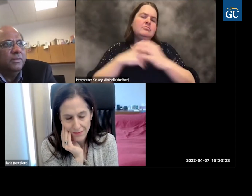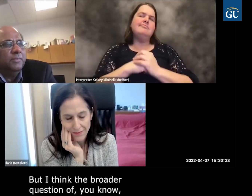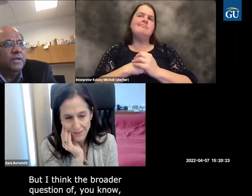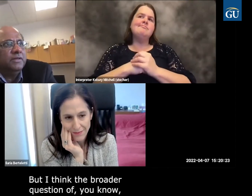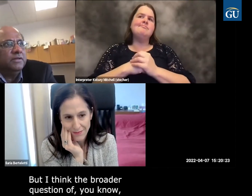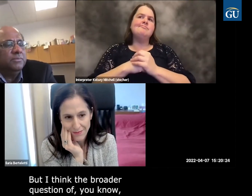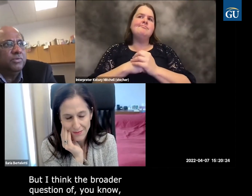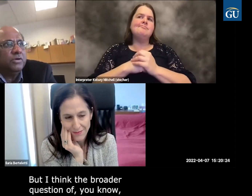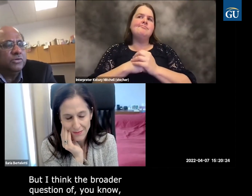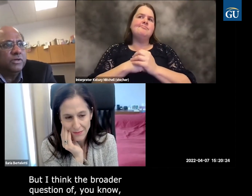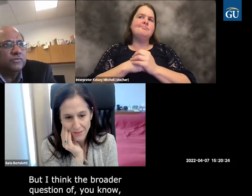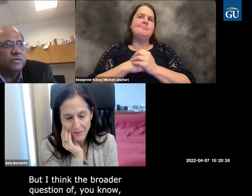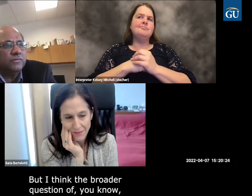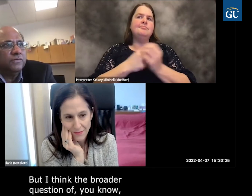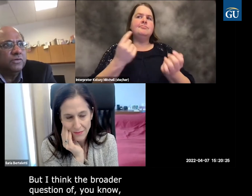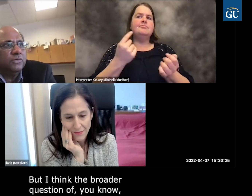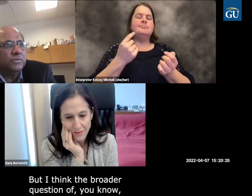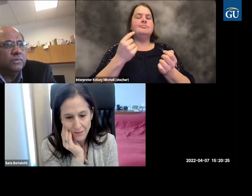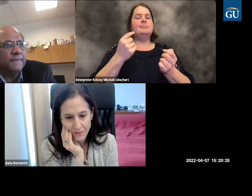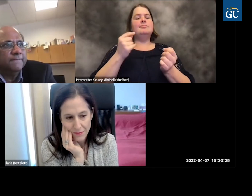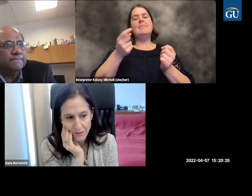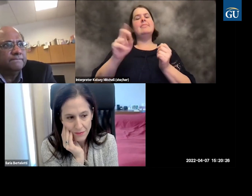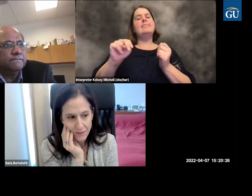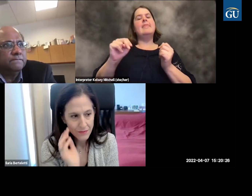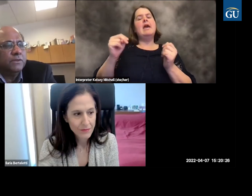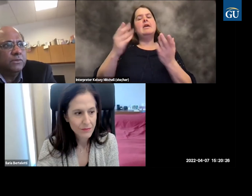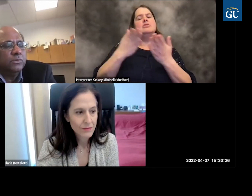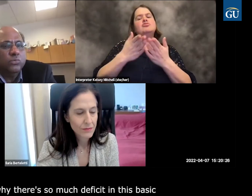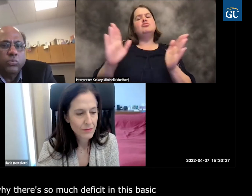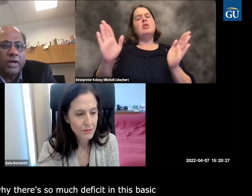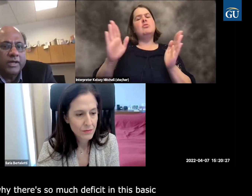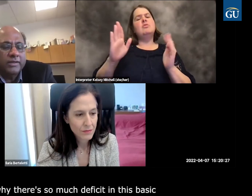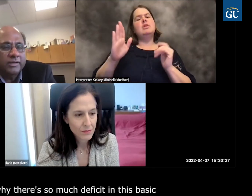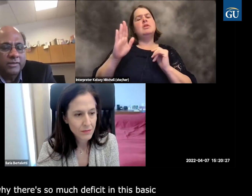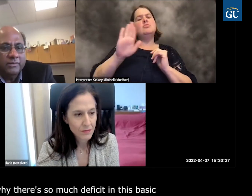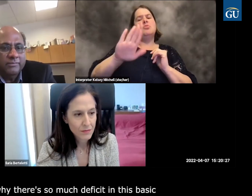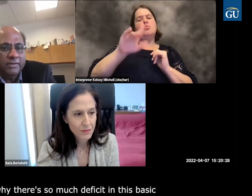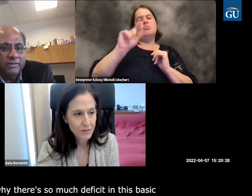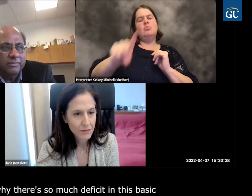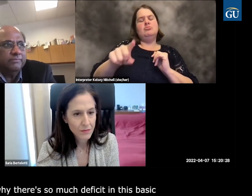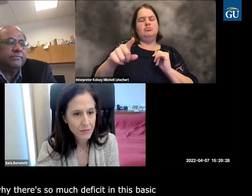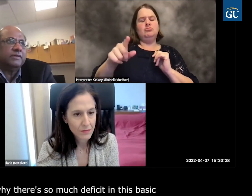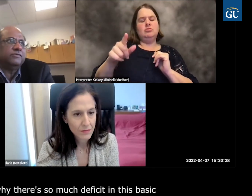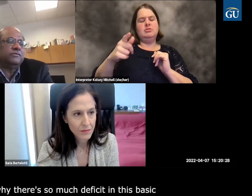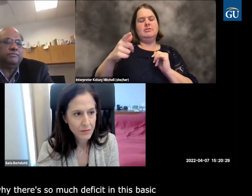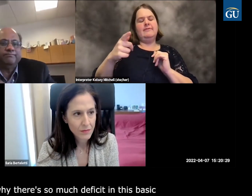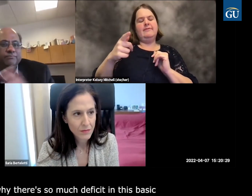but i think the broader question of you know um why